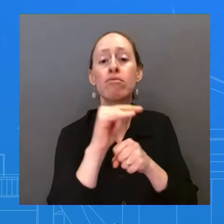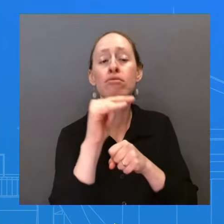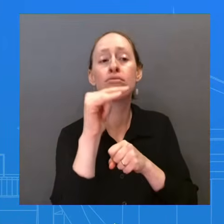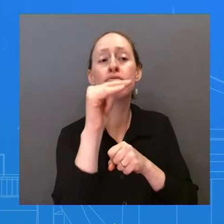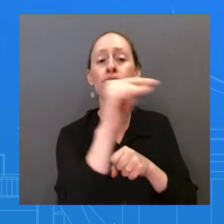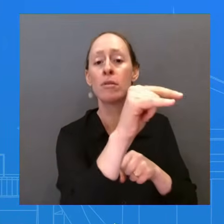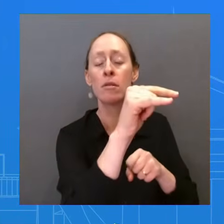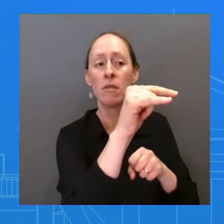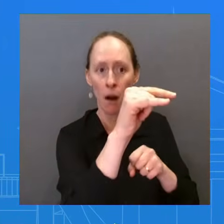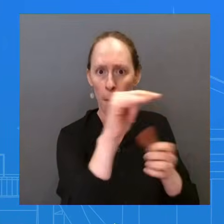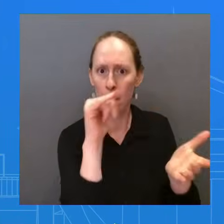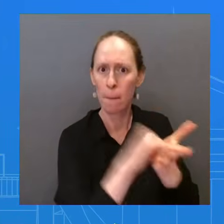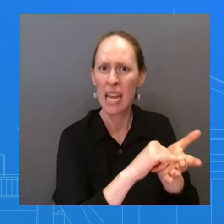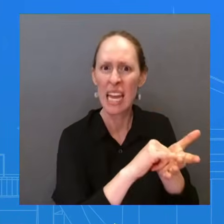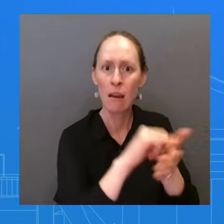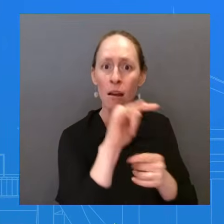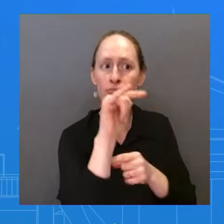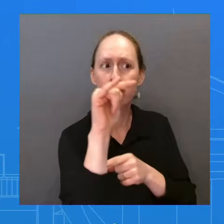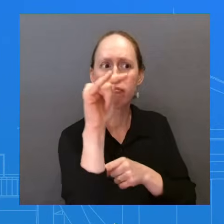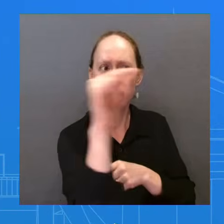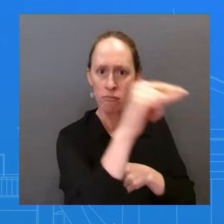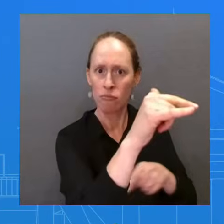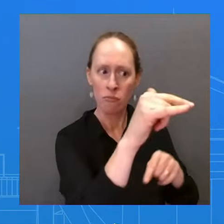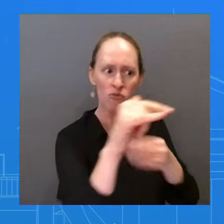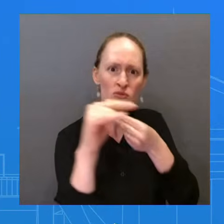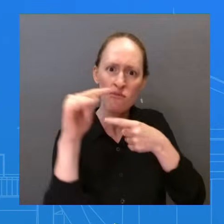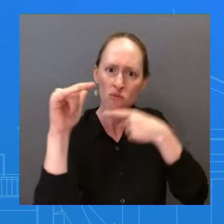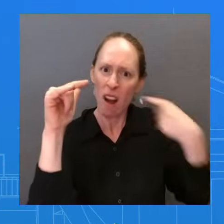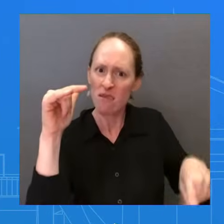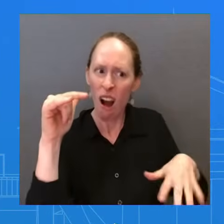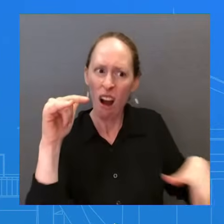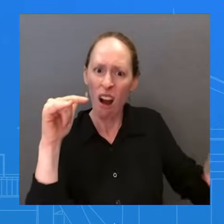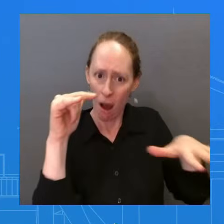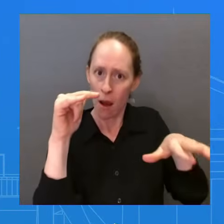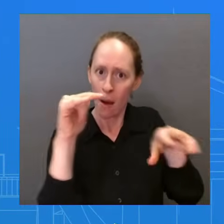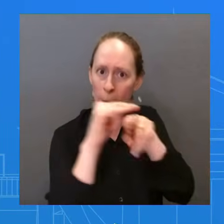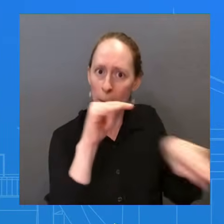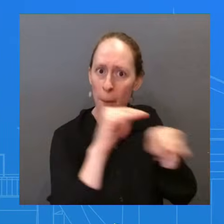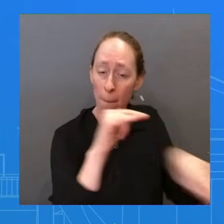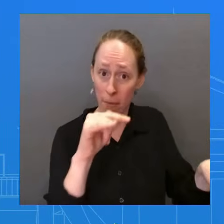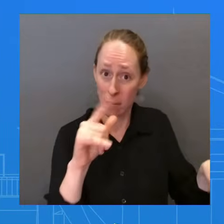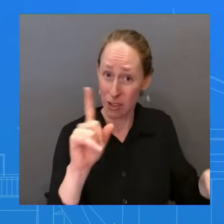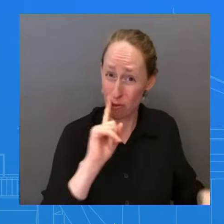but from other senior military and defense leaders in Ukraine. Ms. Jean-Pierre: Go ahead, Jordan. And then I'll go to the back.